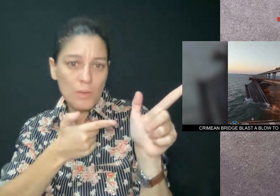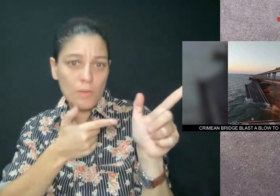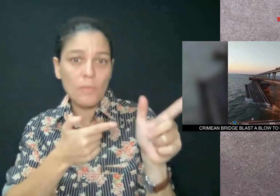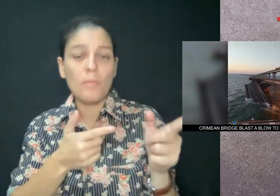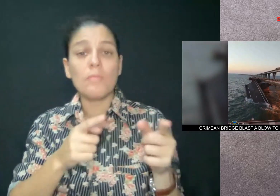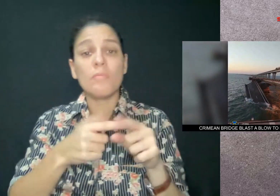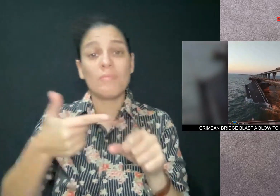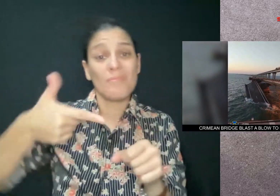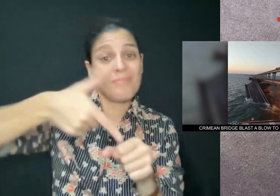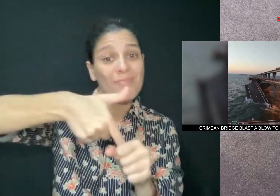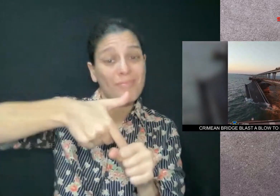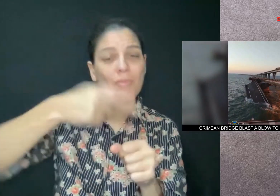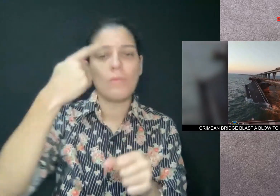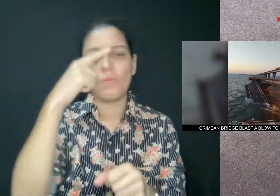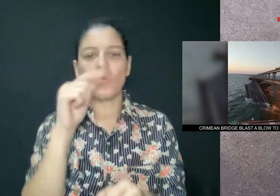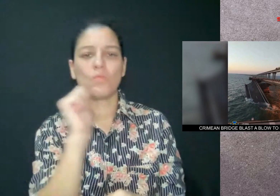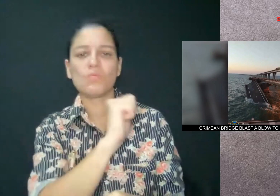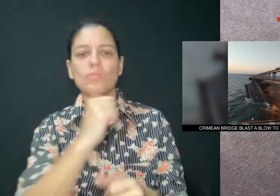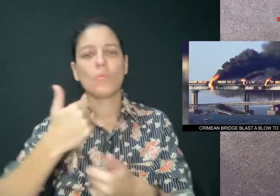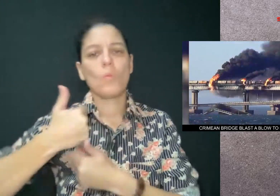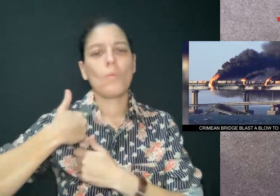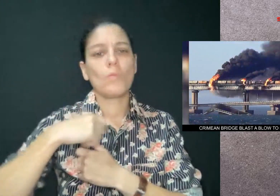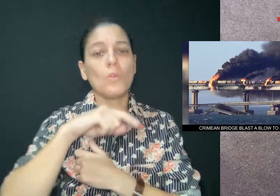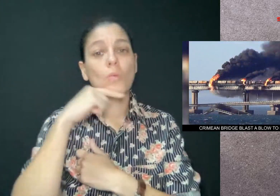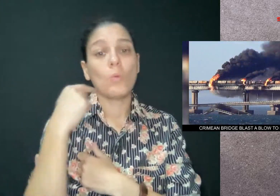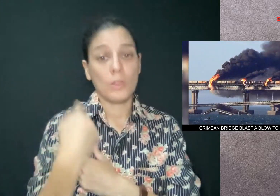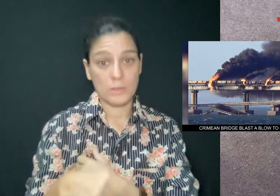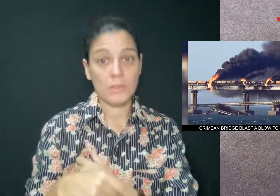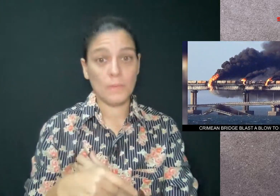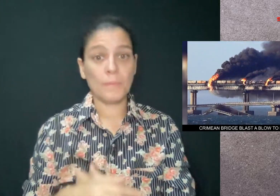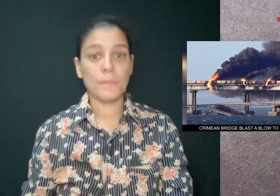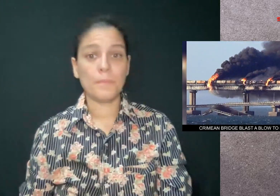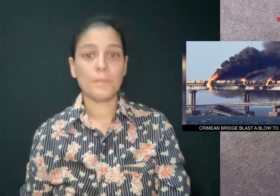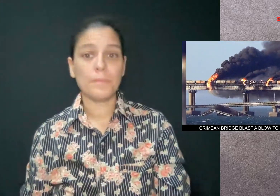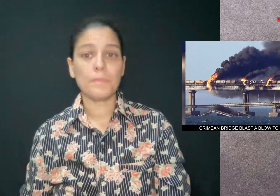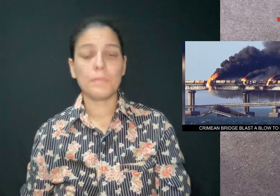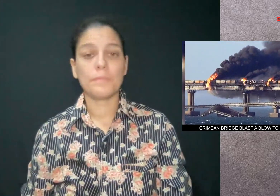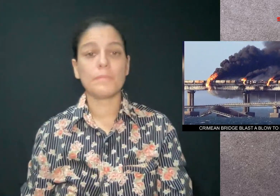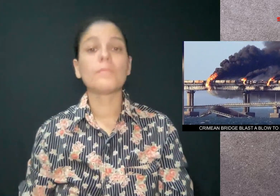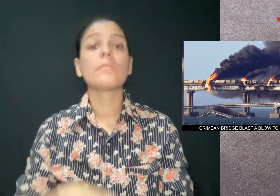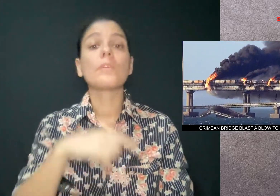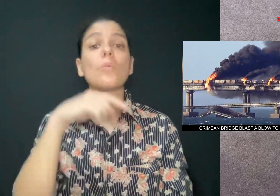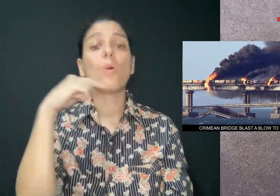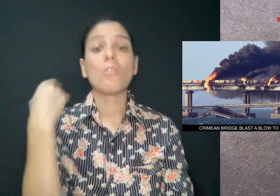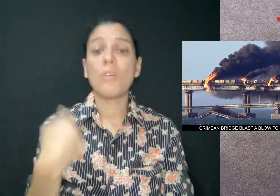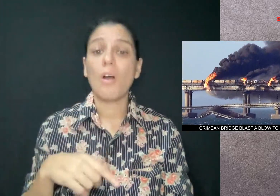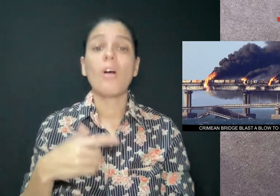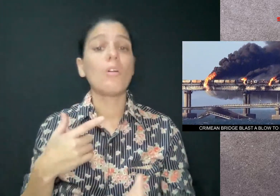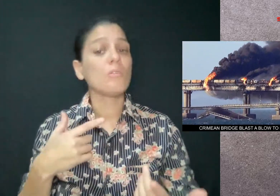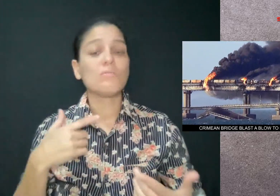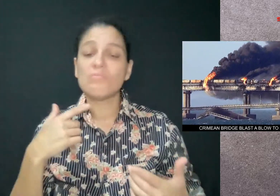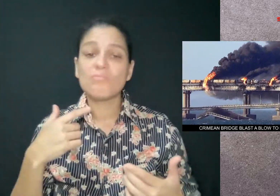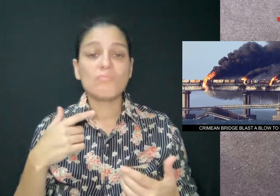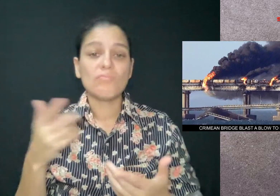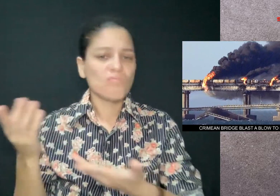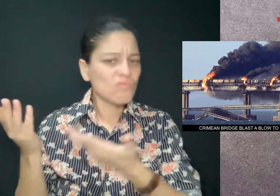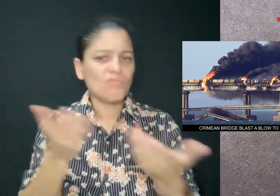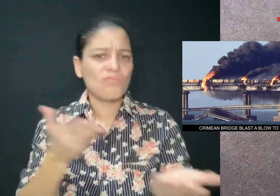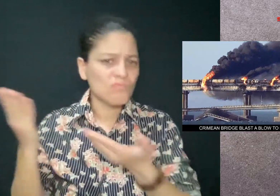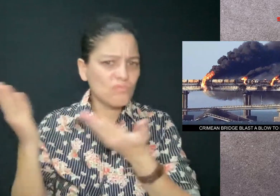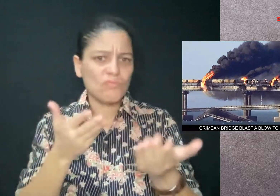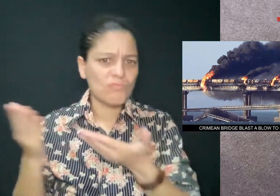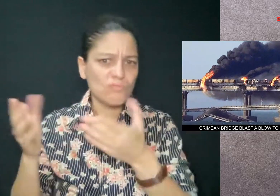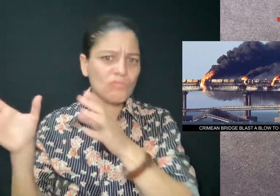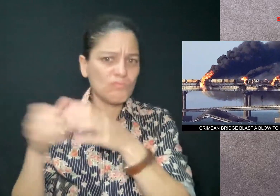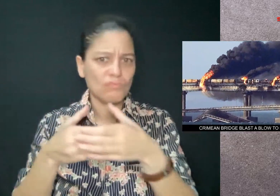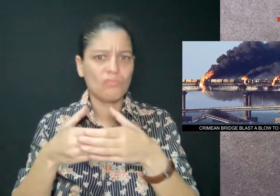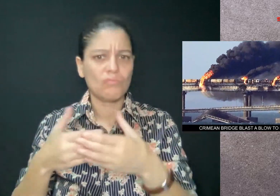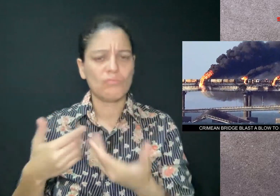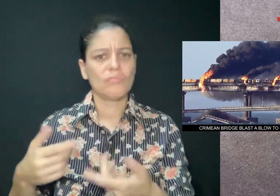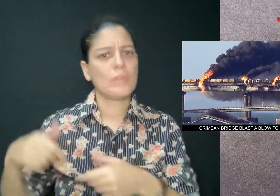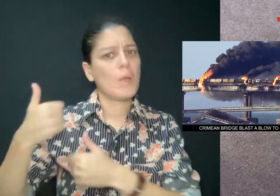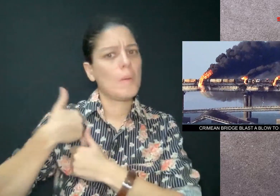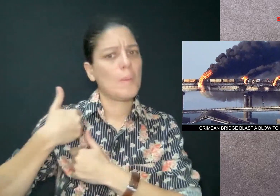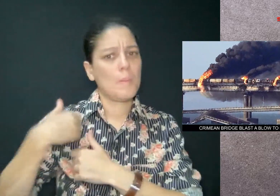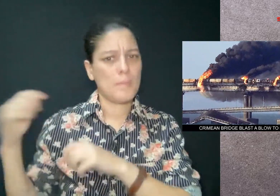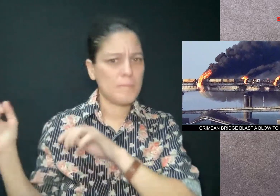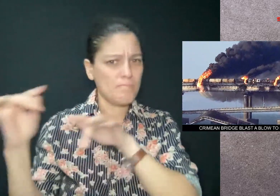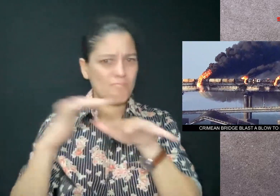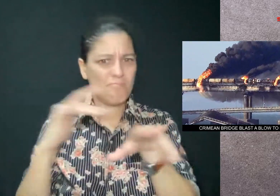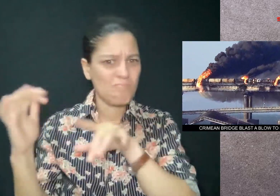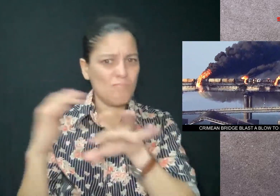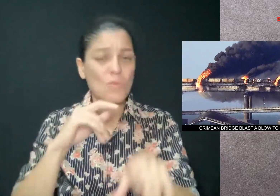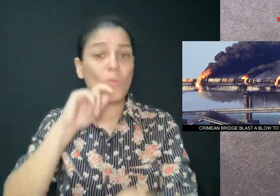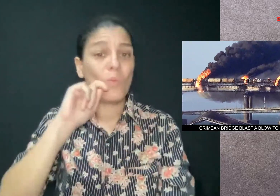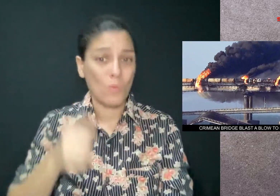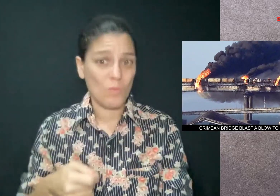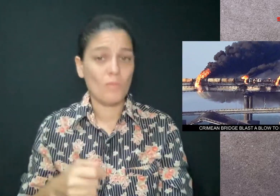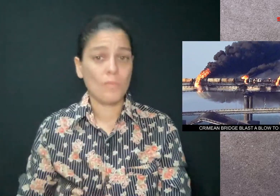regularly to supply weapons and fuel to Russian forces